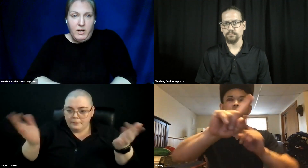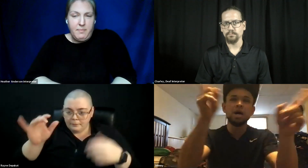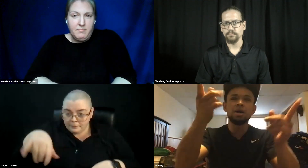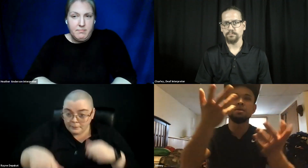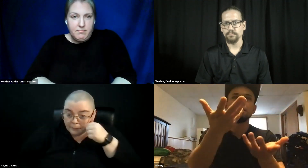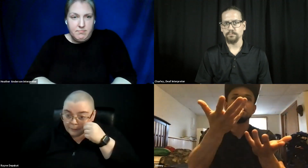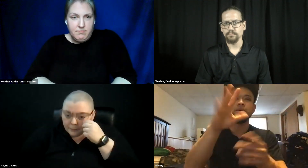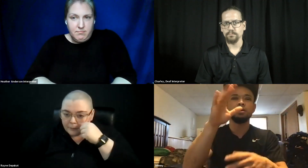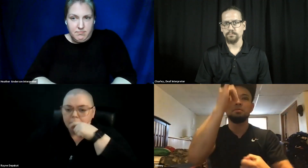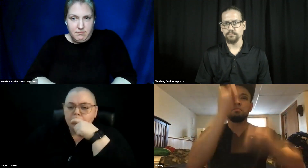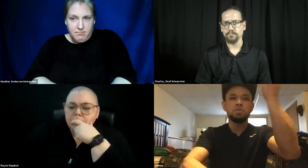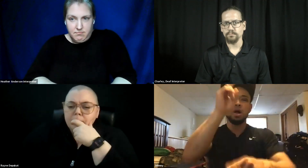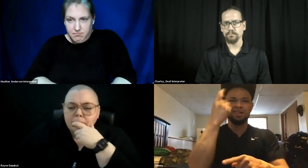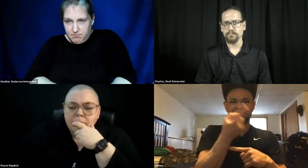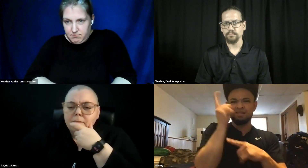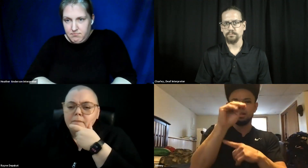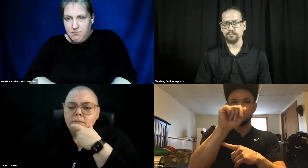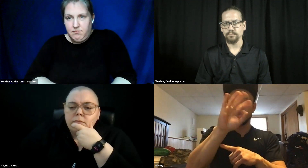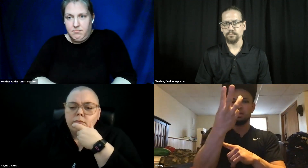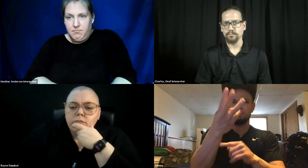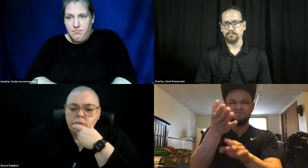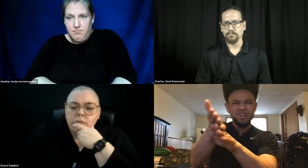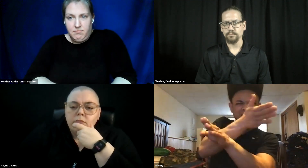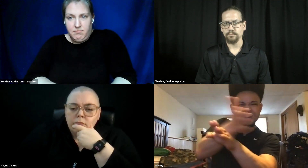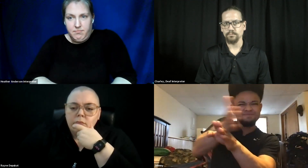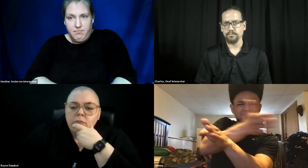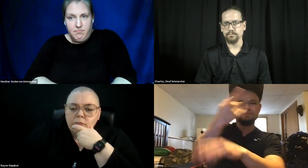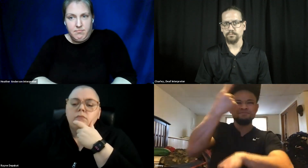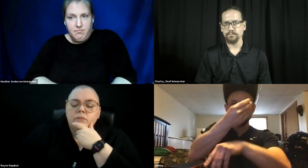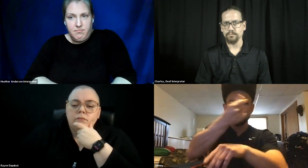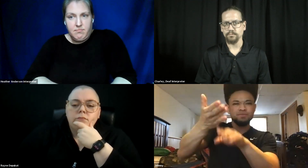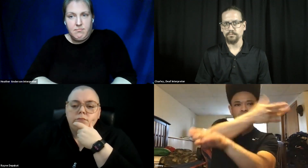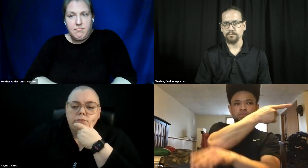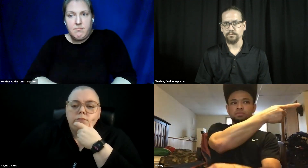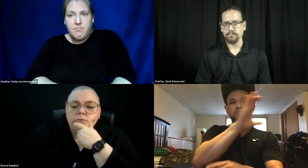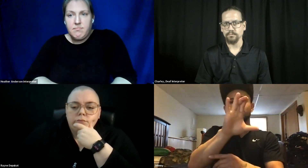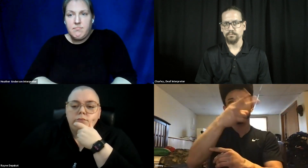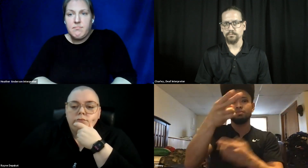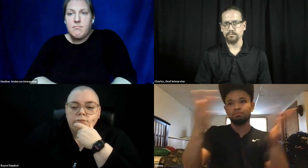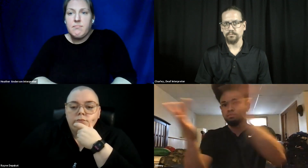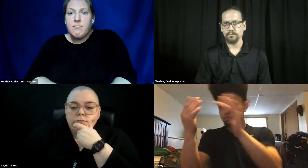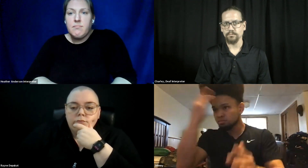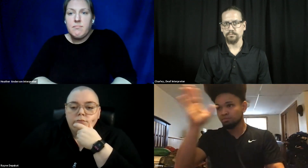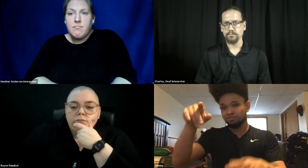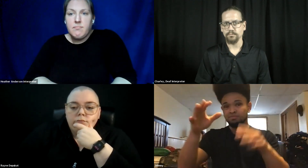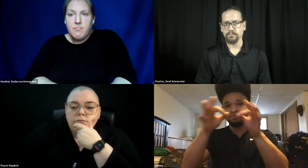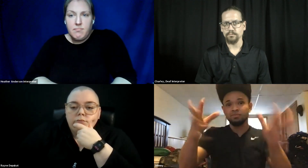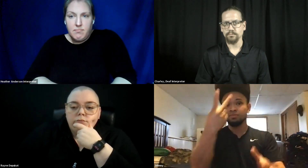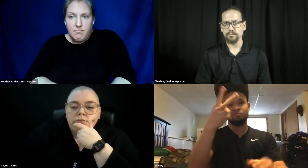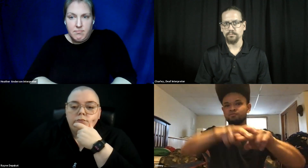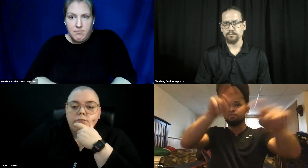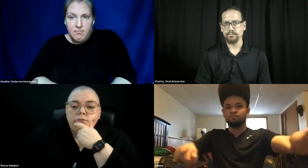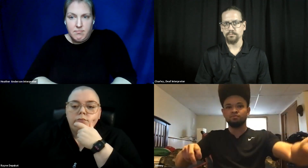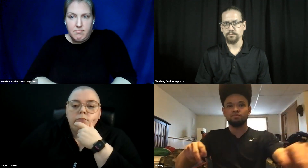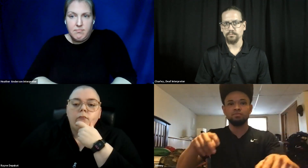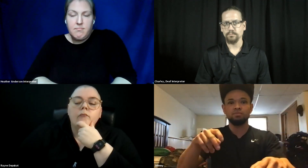What happened